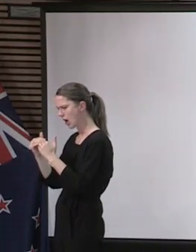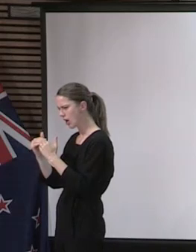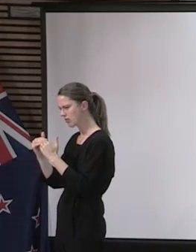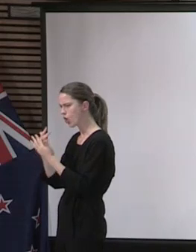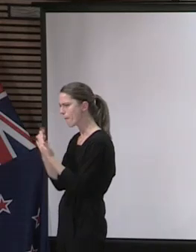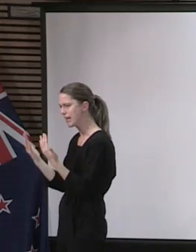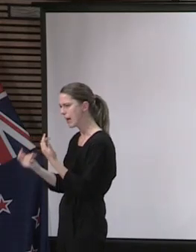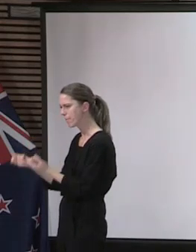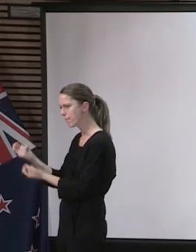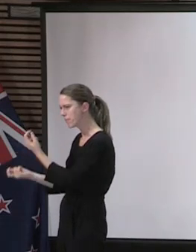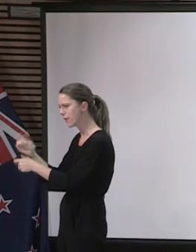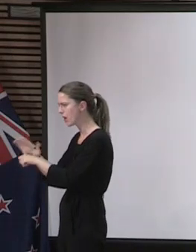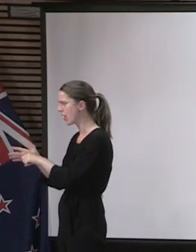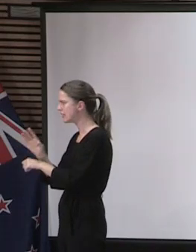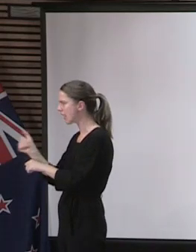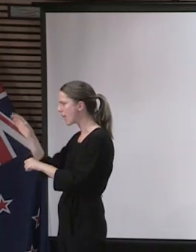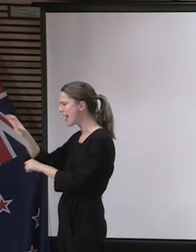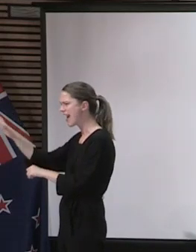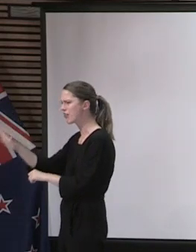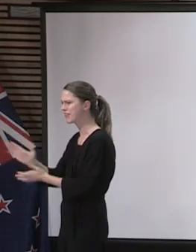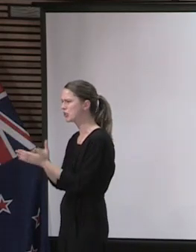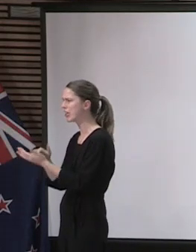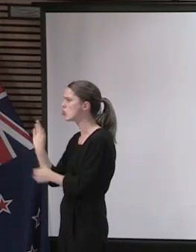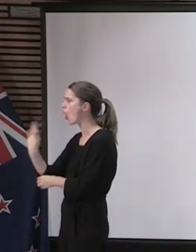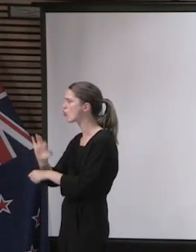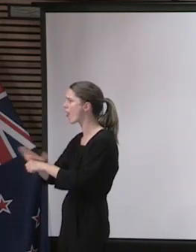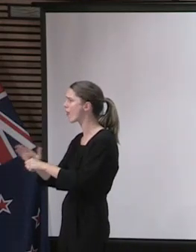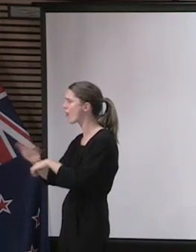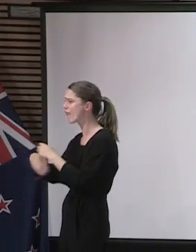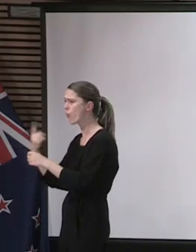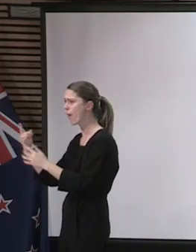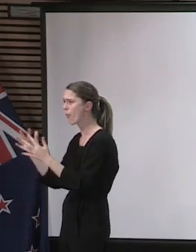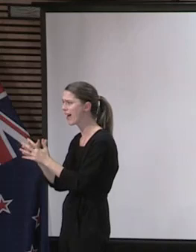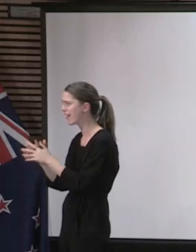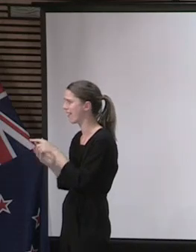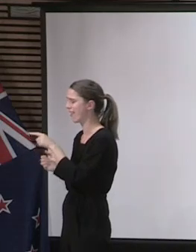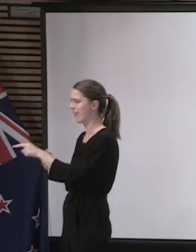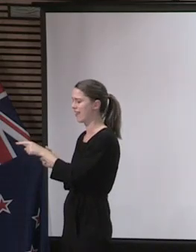think are so few cases, I think 40 in the last four